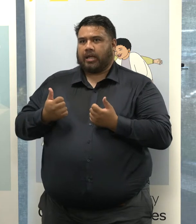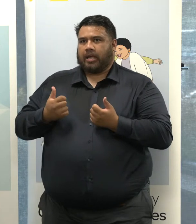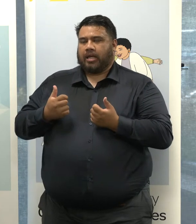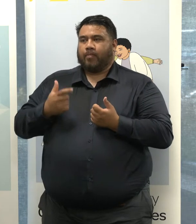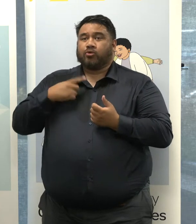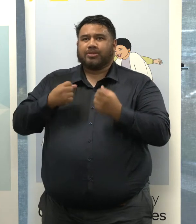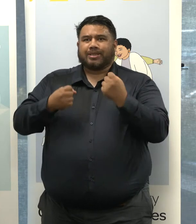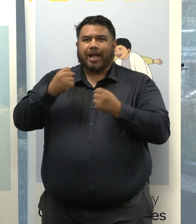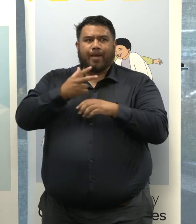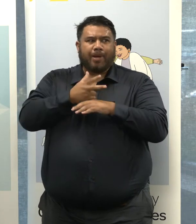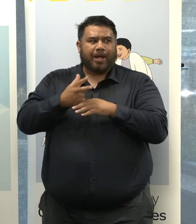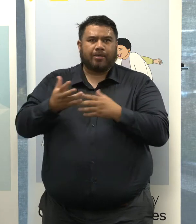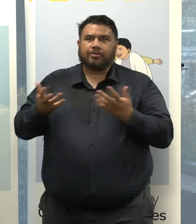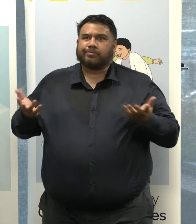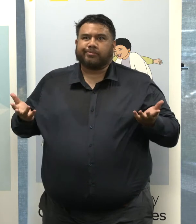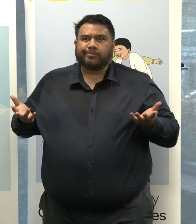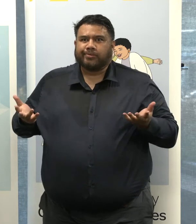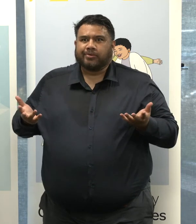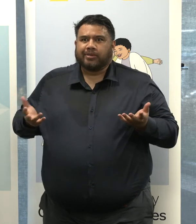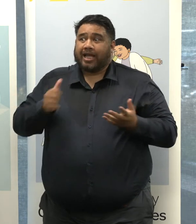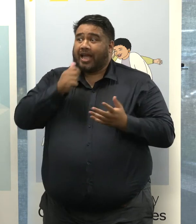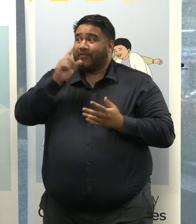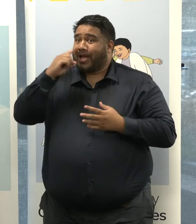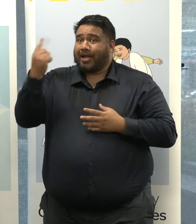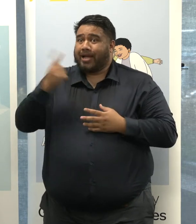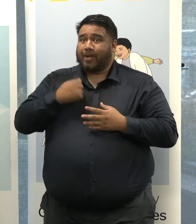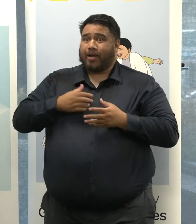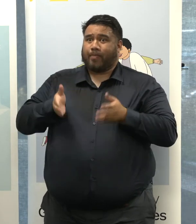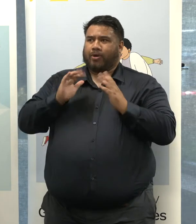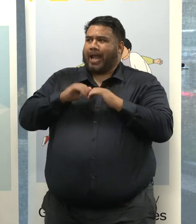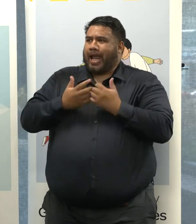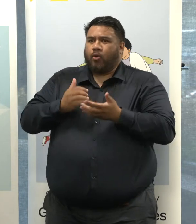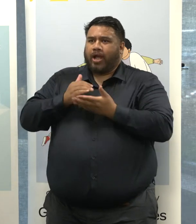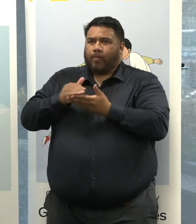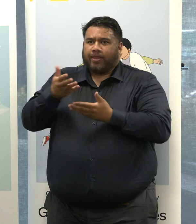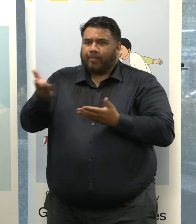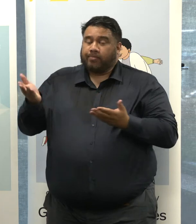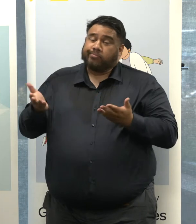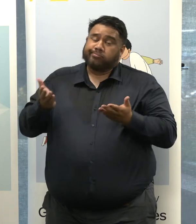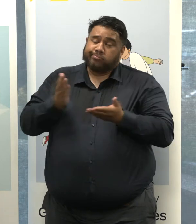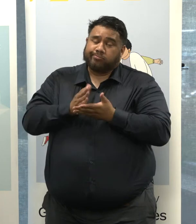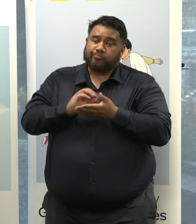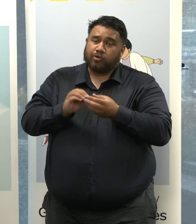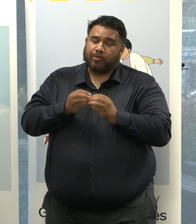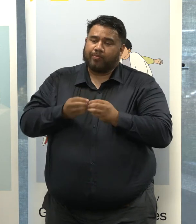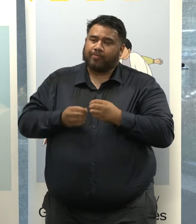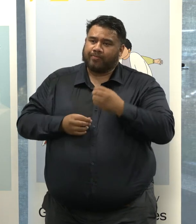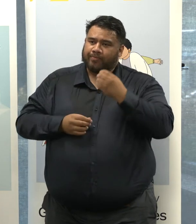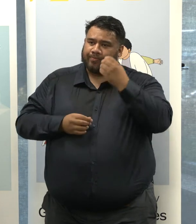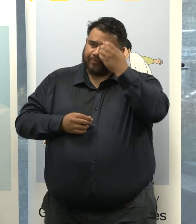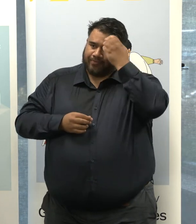a lot of very good car parks and Wellington weather has been amazing for the last few weeks, so it is not too bad that is the problem we have is where we